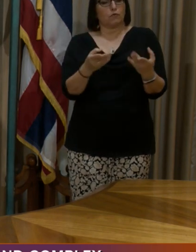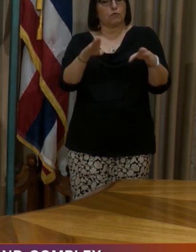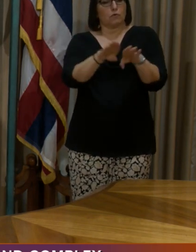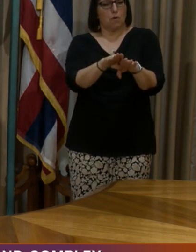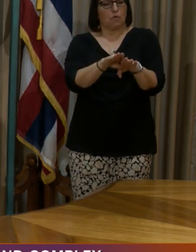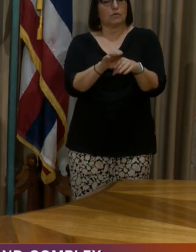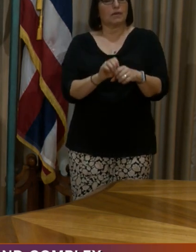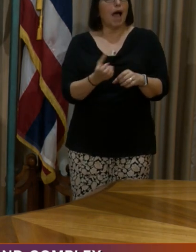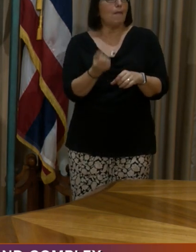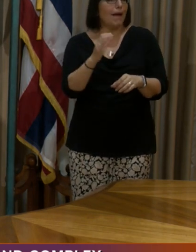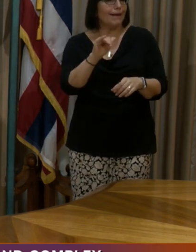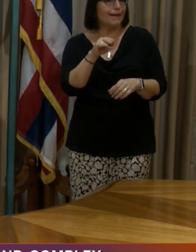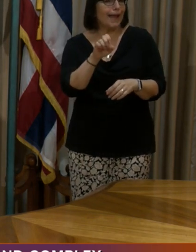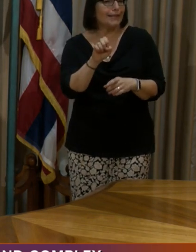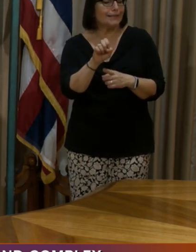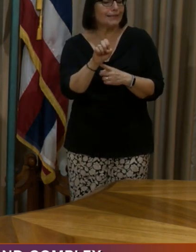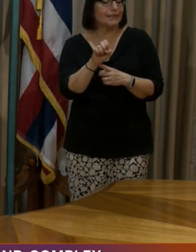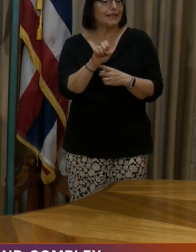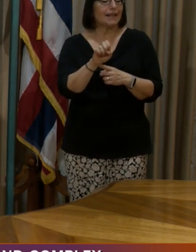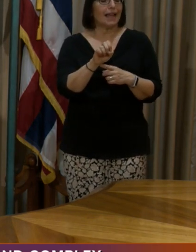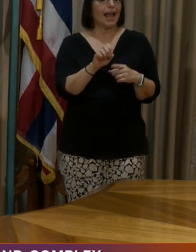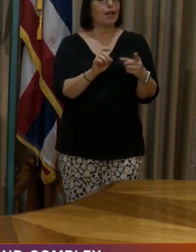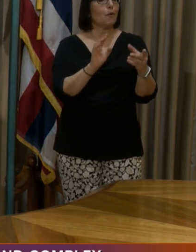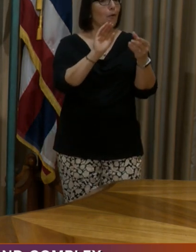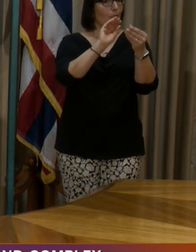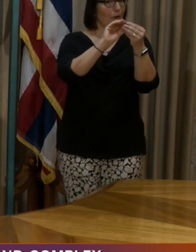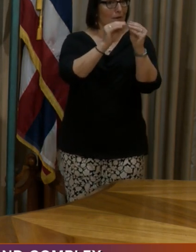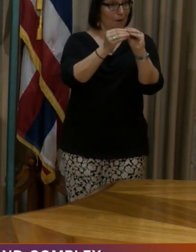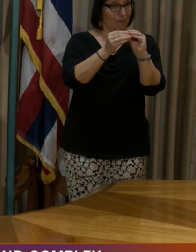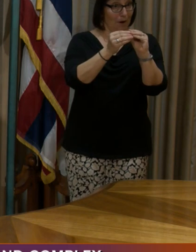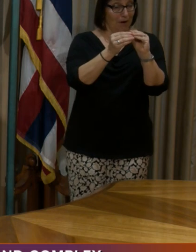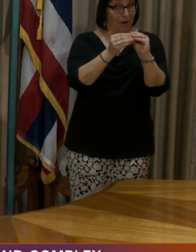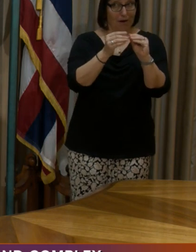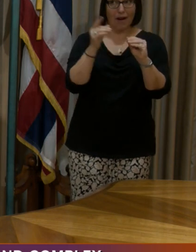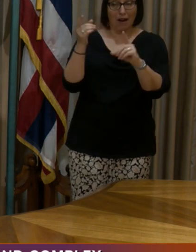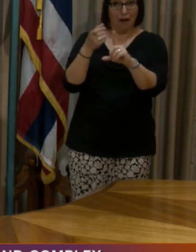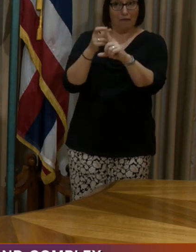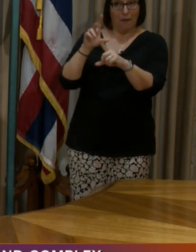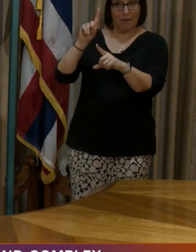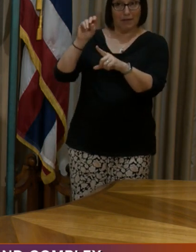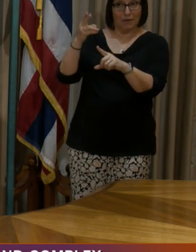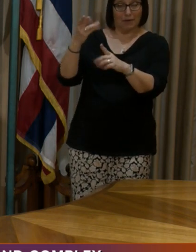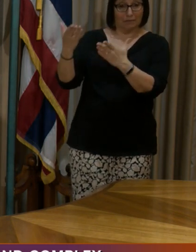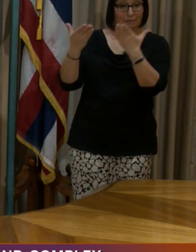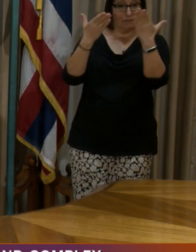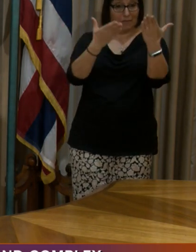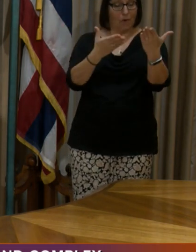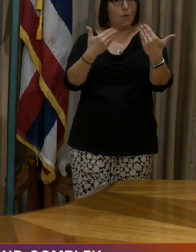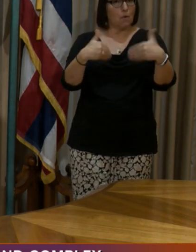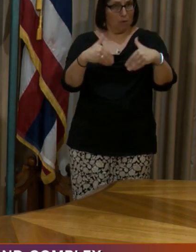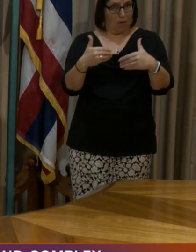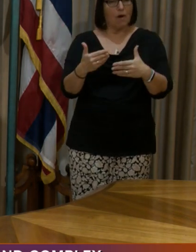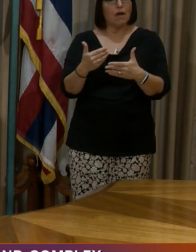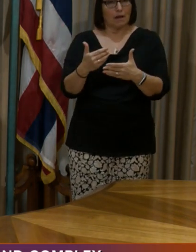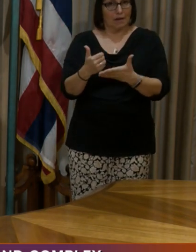DOWN? HOW MANY CASES DO THEY HAVE TO SEE? SO THE THRESHOLDS THAT HAVE BEEN